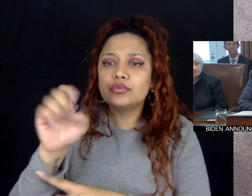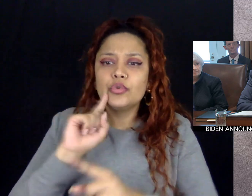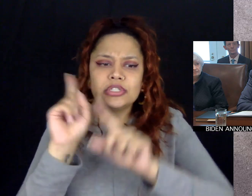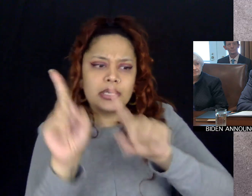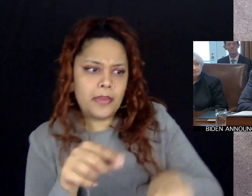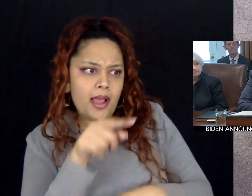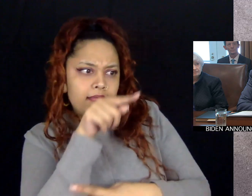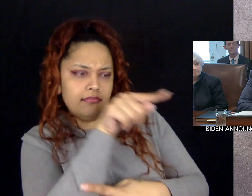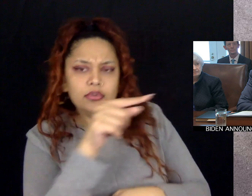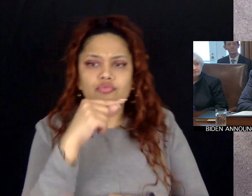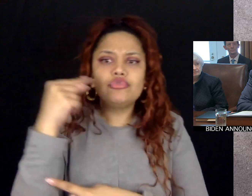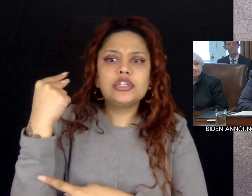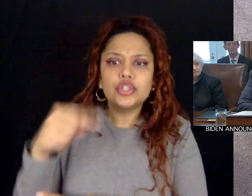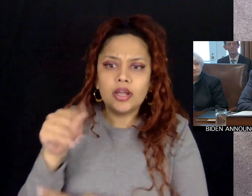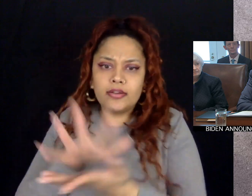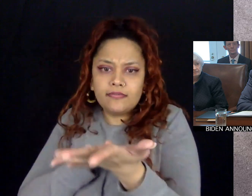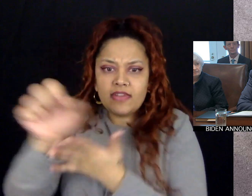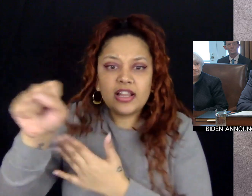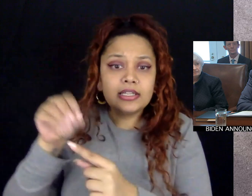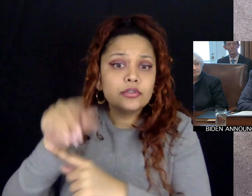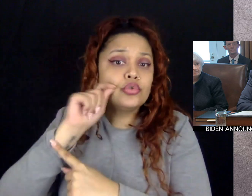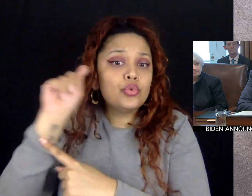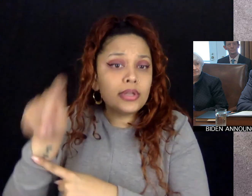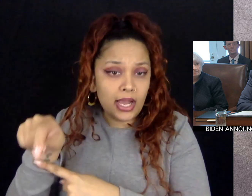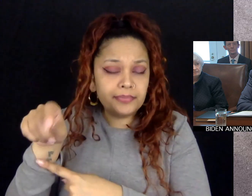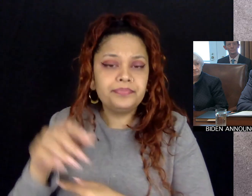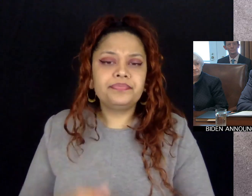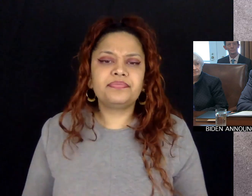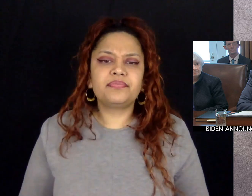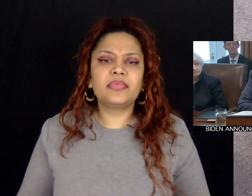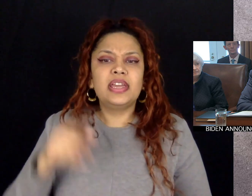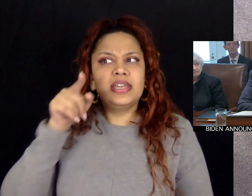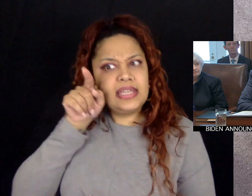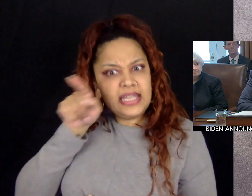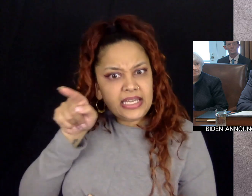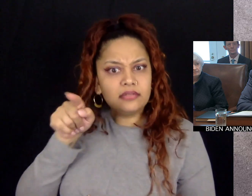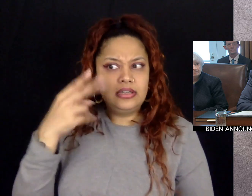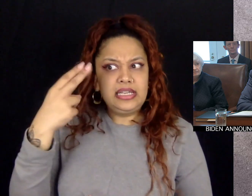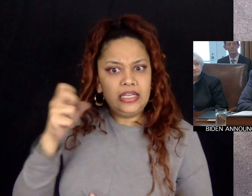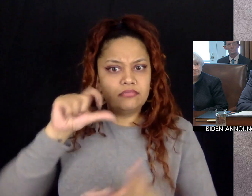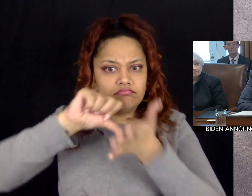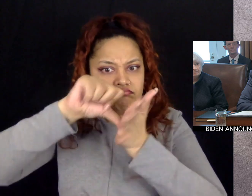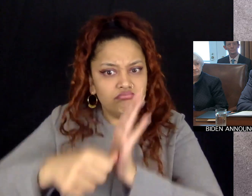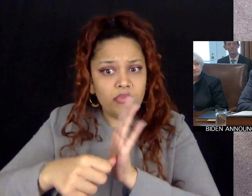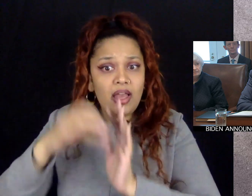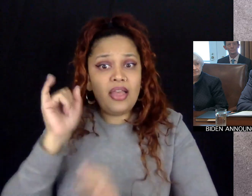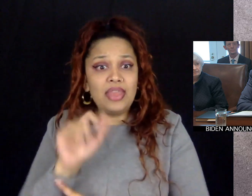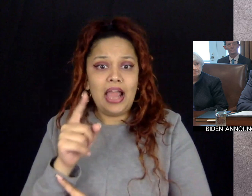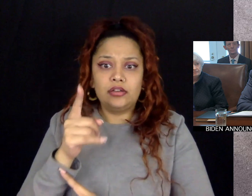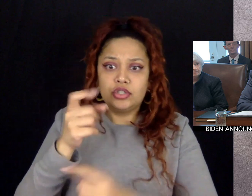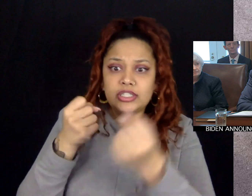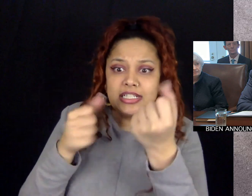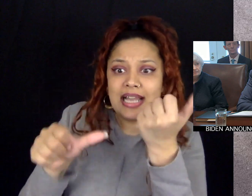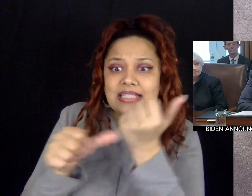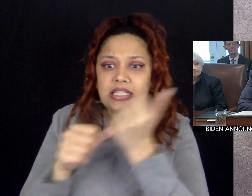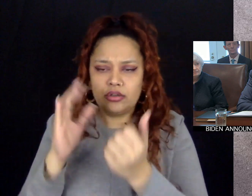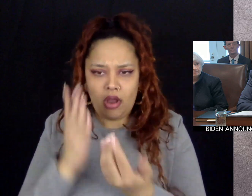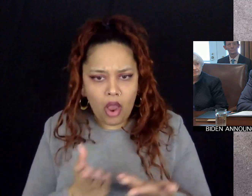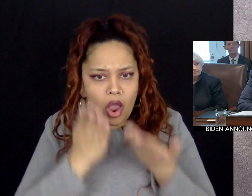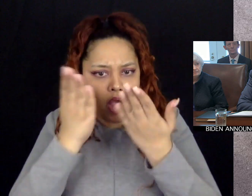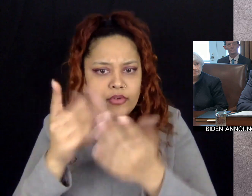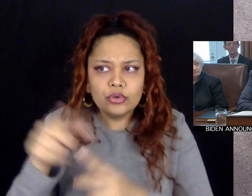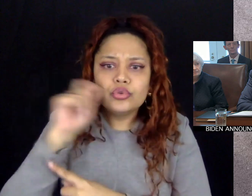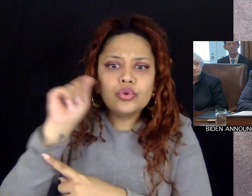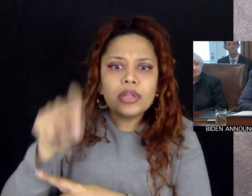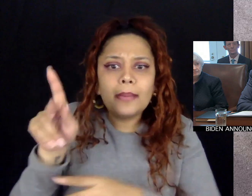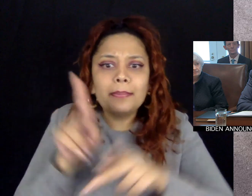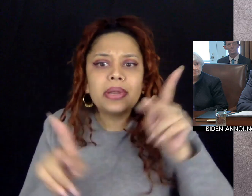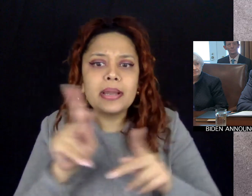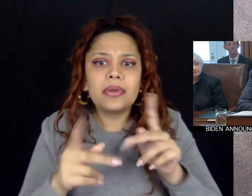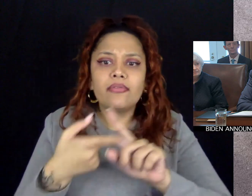which focused on the White House's response to the Russian invasion of Ukraine he highlighted that